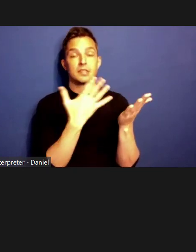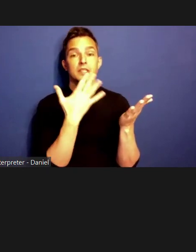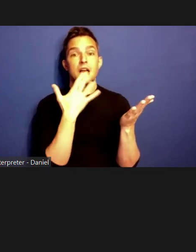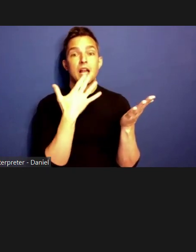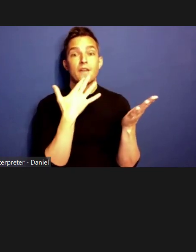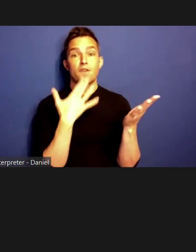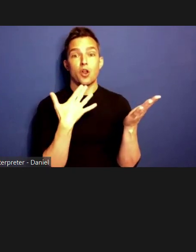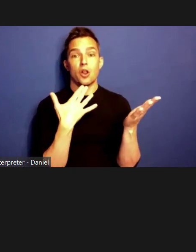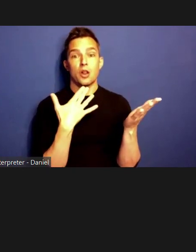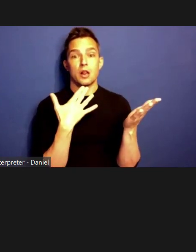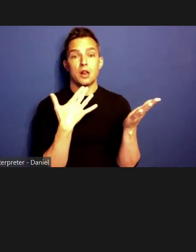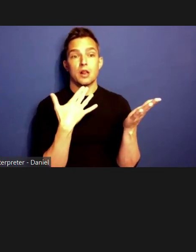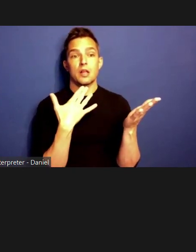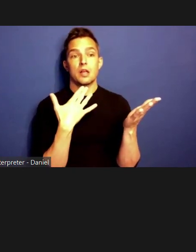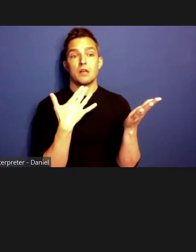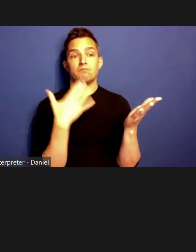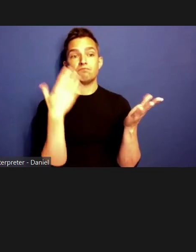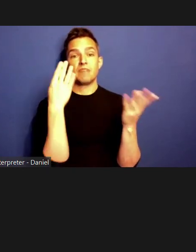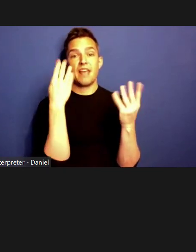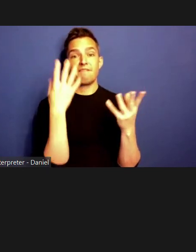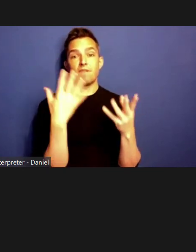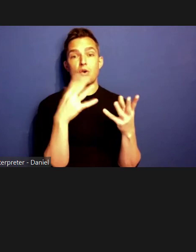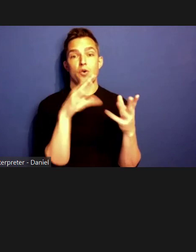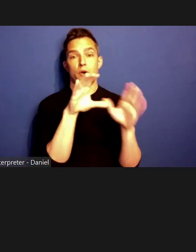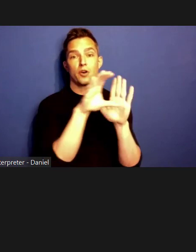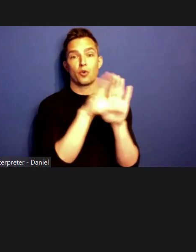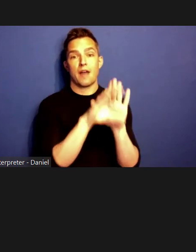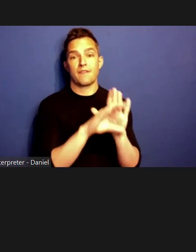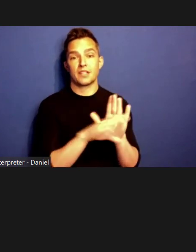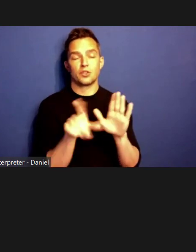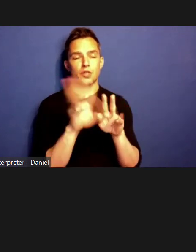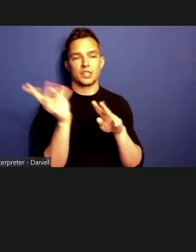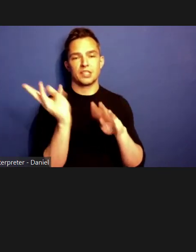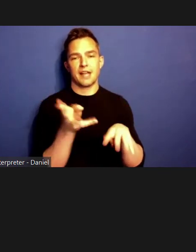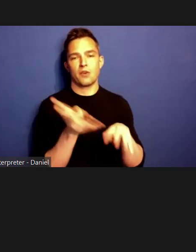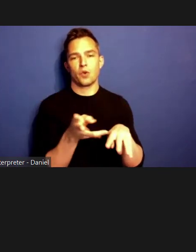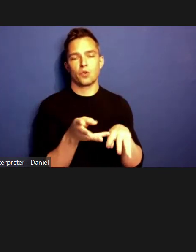you can download or just send a link to folks.